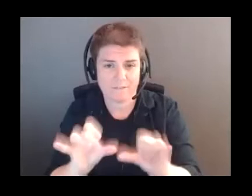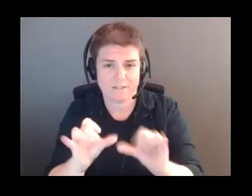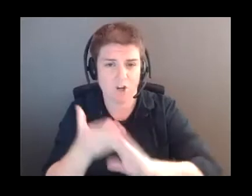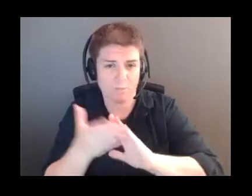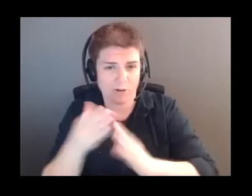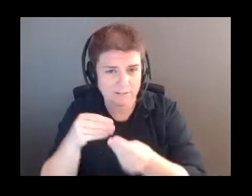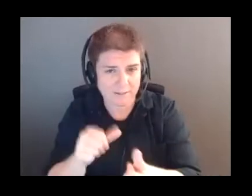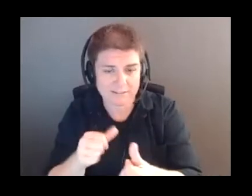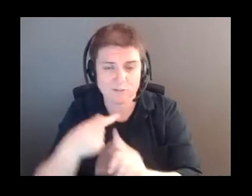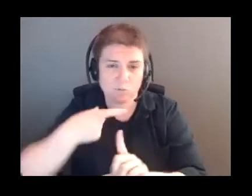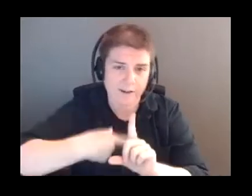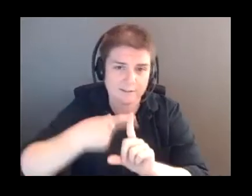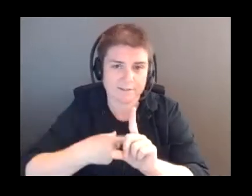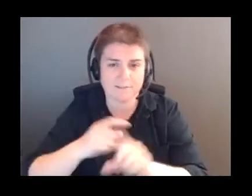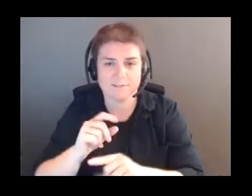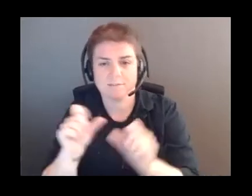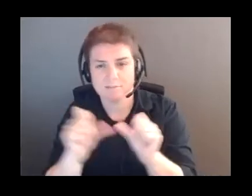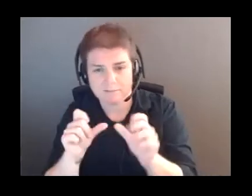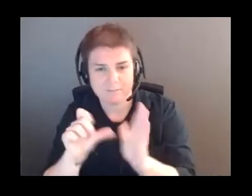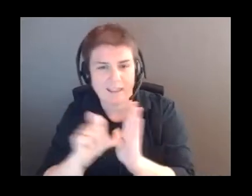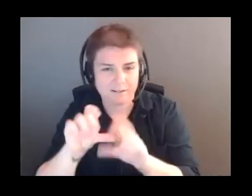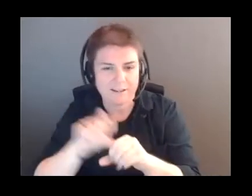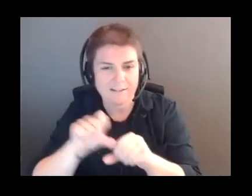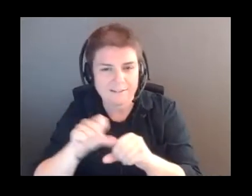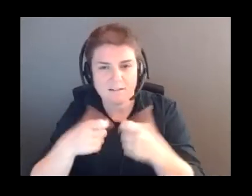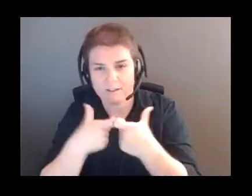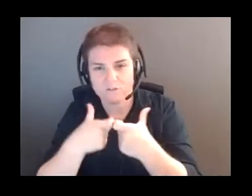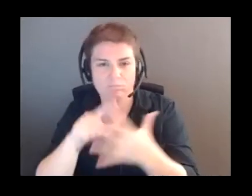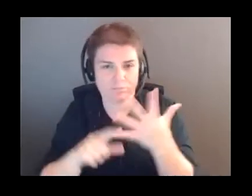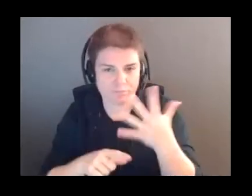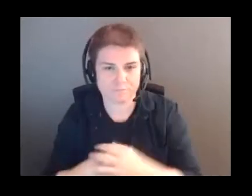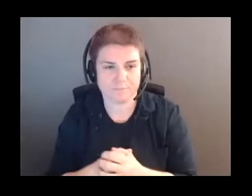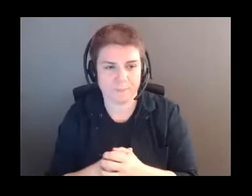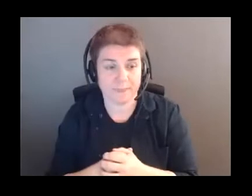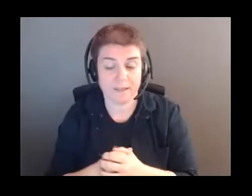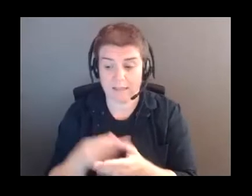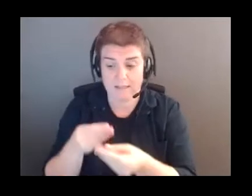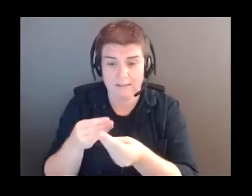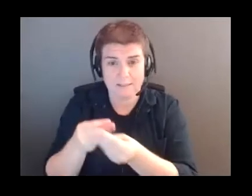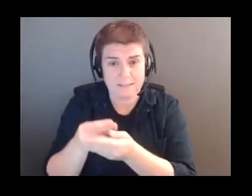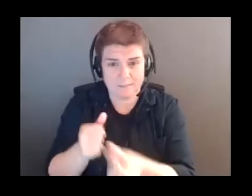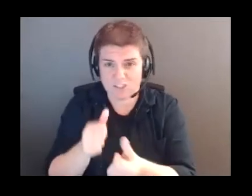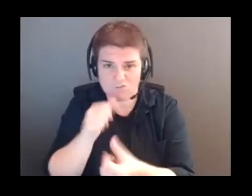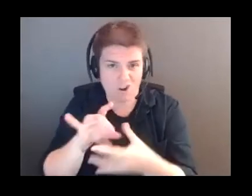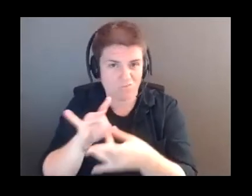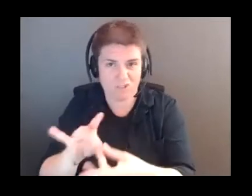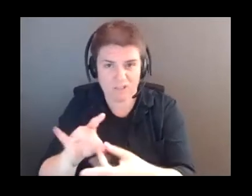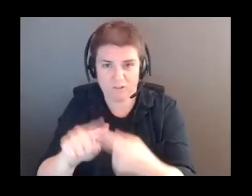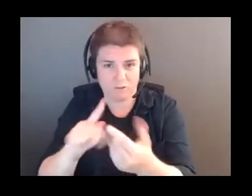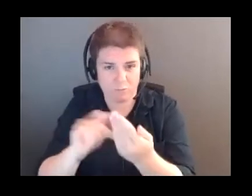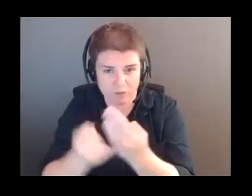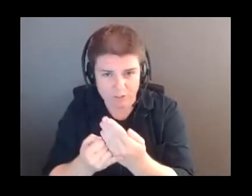utilities. Expenses not directly related to the project, including retroactive expenses